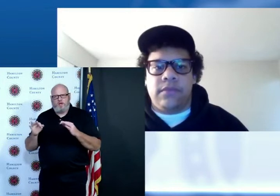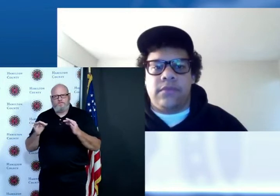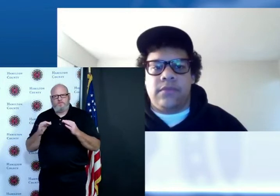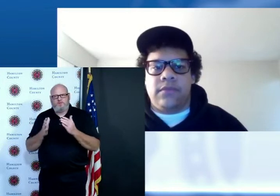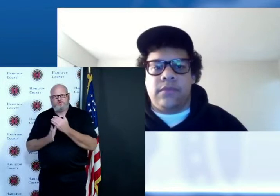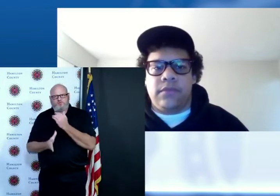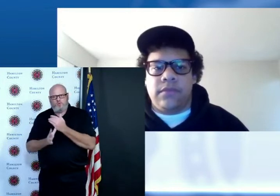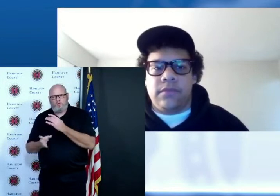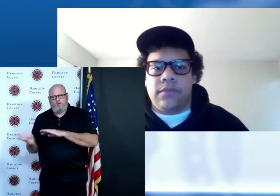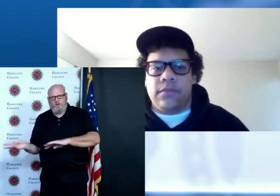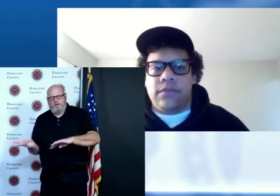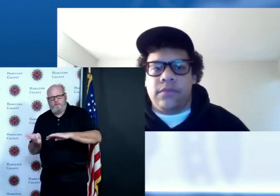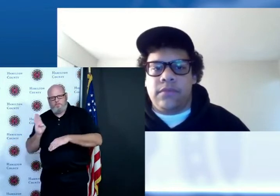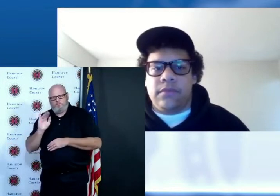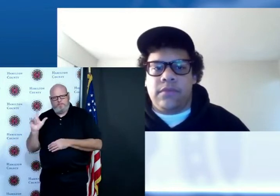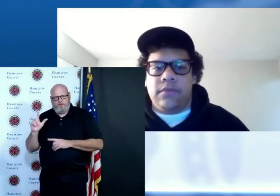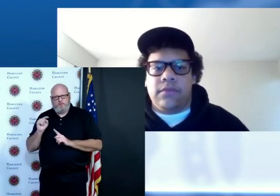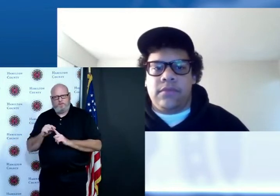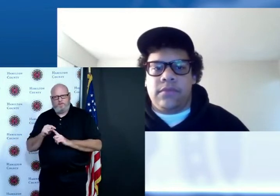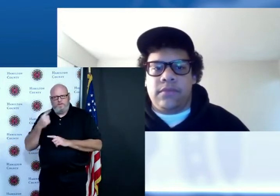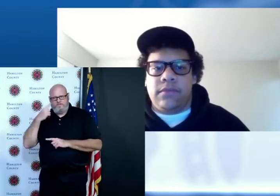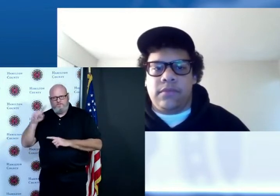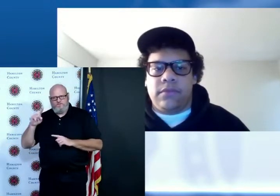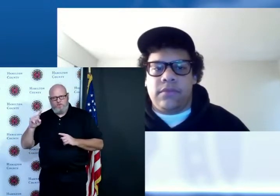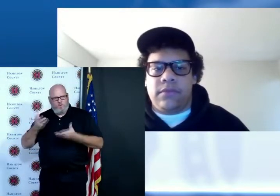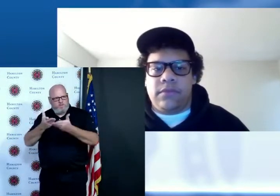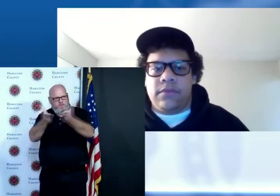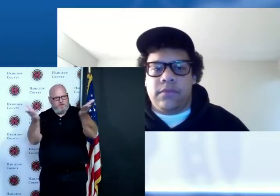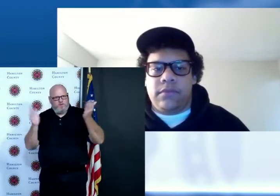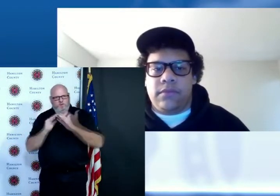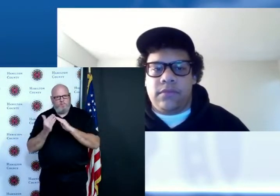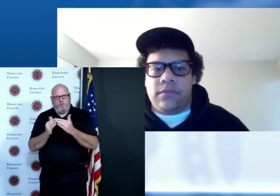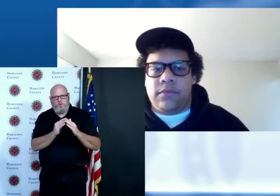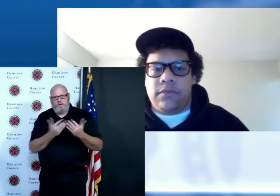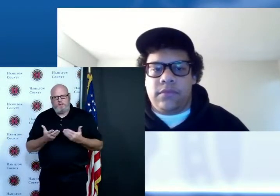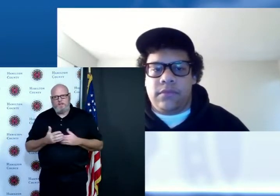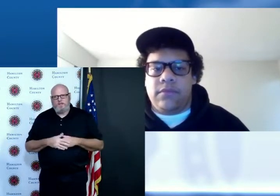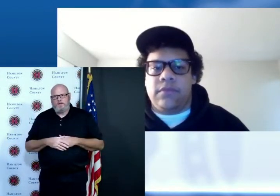have asked that question before so the first thing that happened was well state law does not allow us